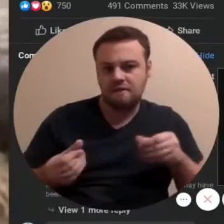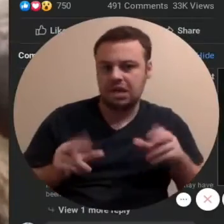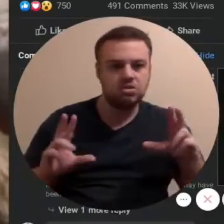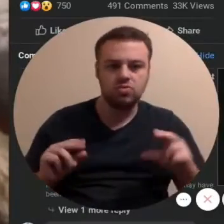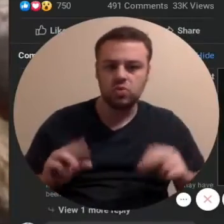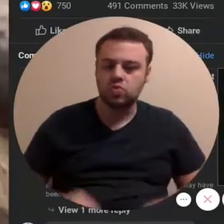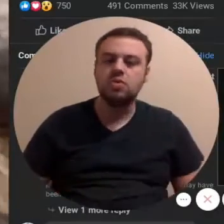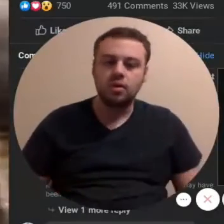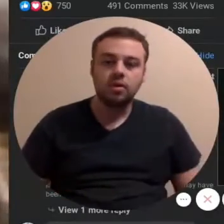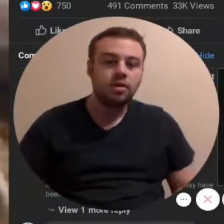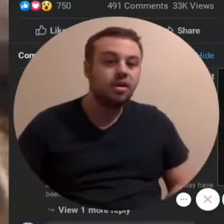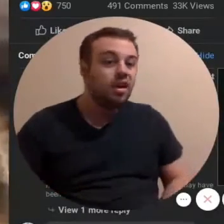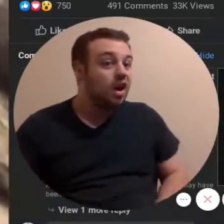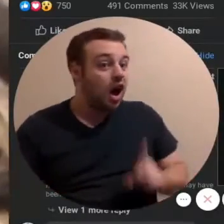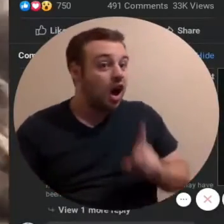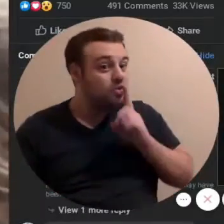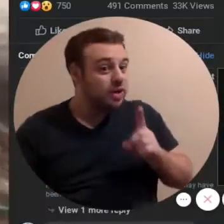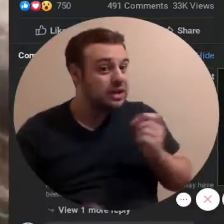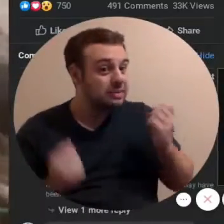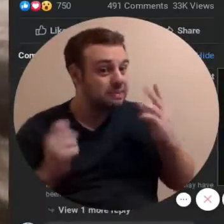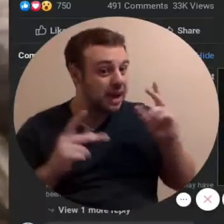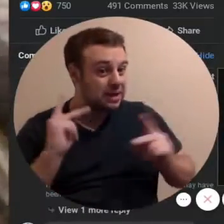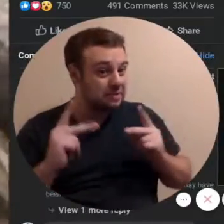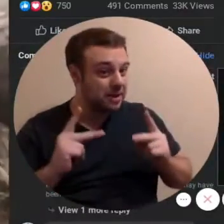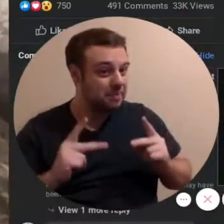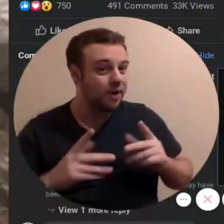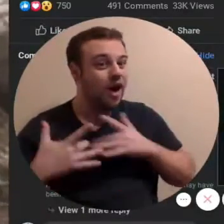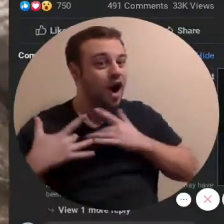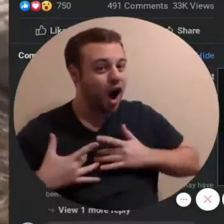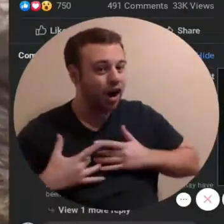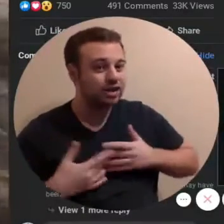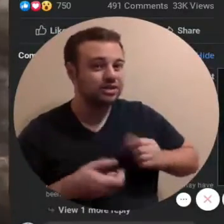Oh my goodness, you guys! I didn't know Julie was such a superstar-